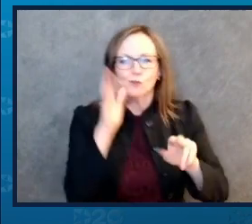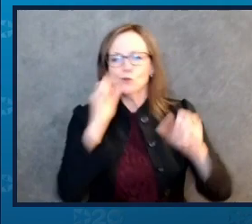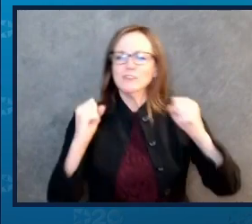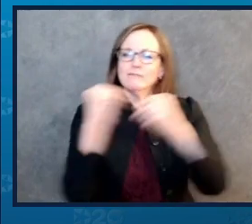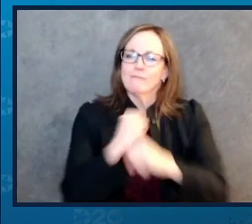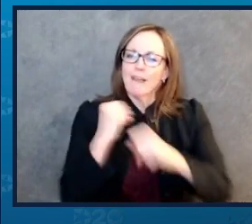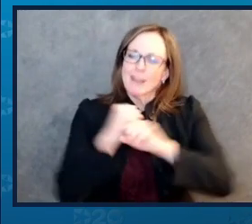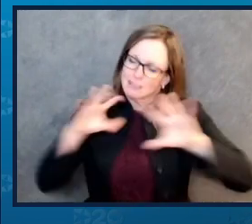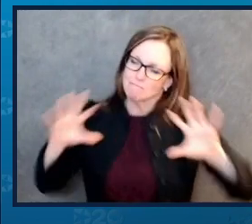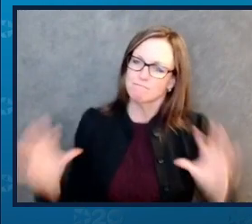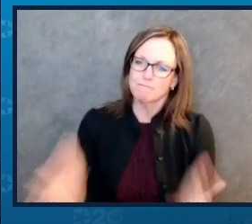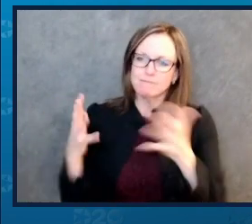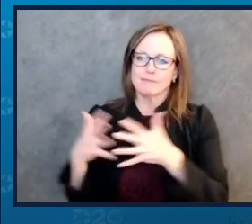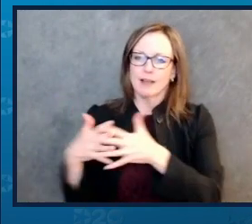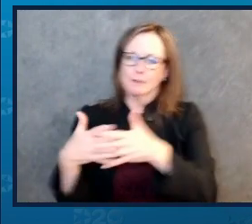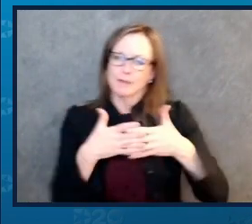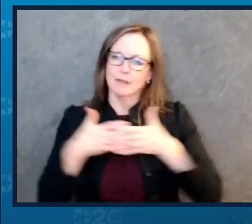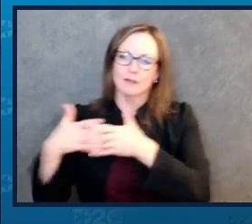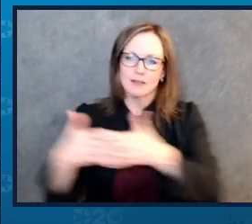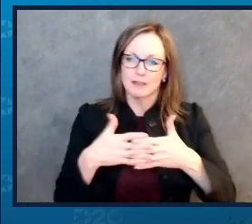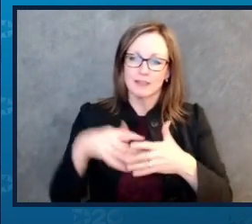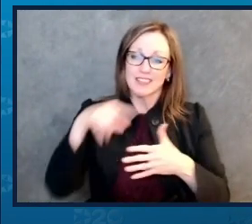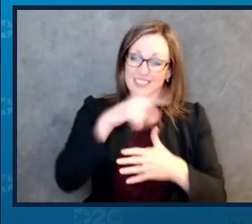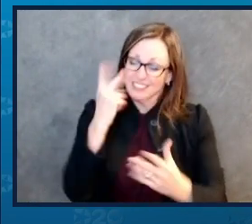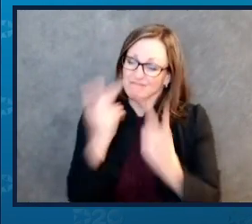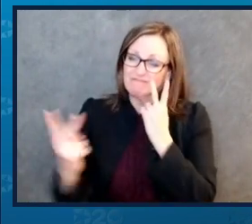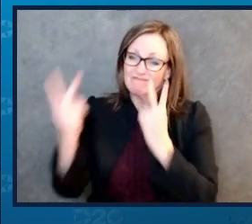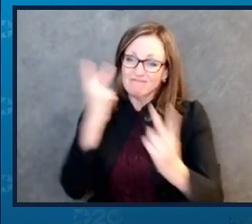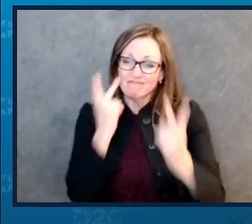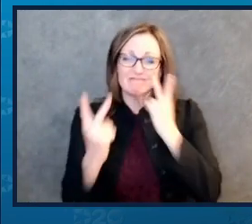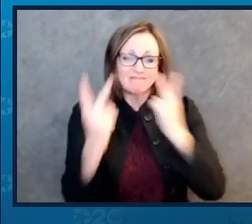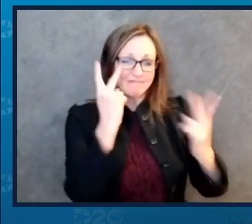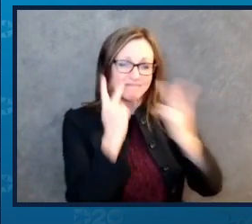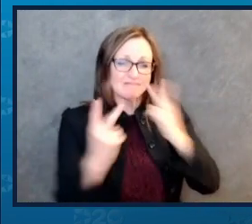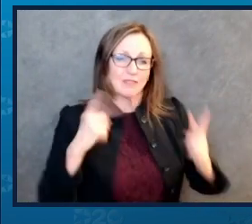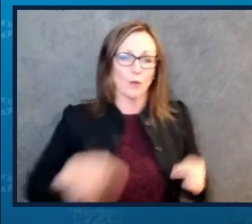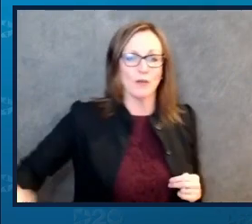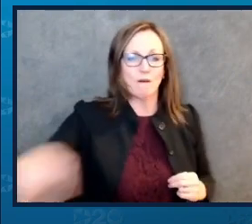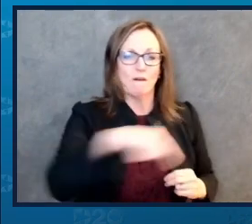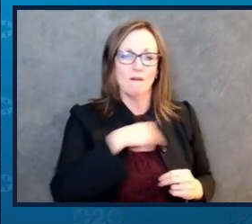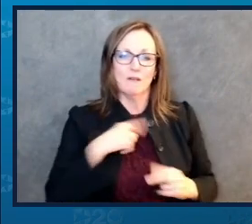KNOCKDOWNS AND WE KNOW AT THE END OF THE DAY, WE WILL ENDURE. WE WILL RISE AGAIN.